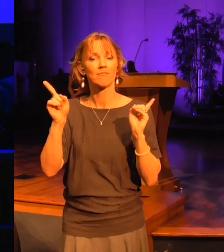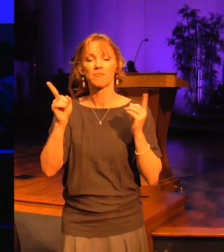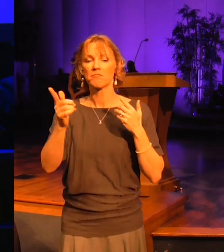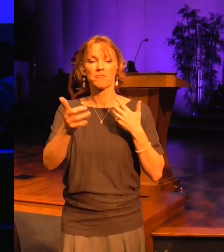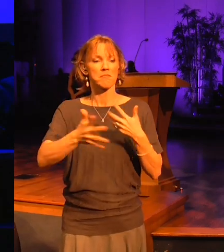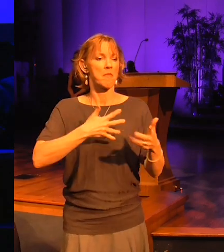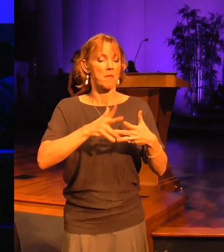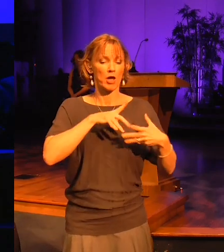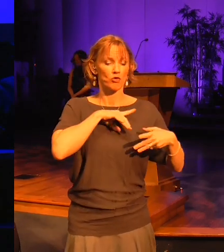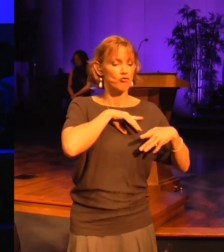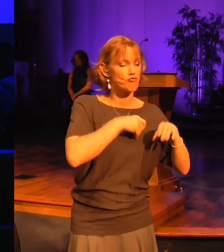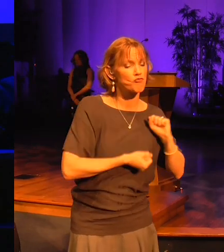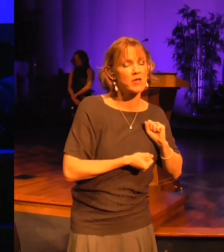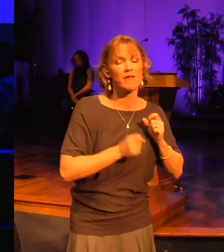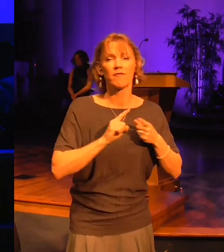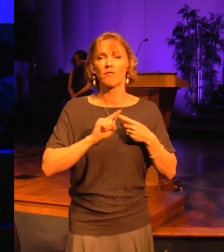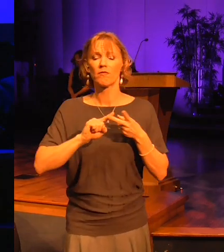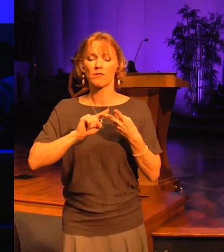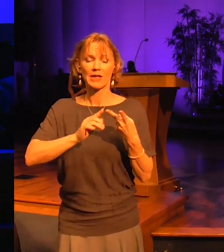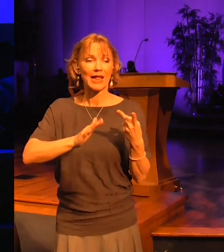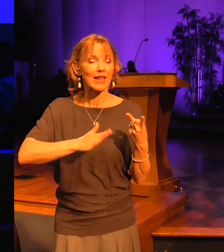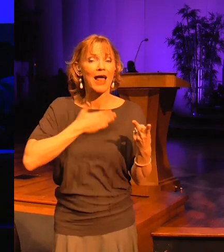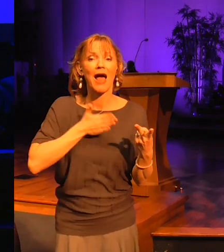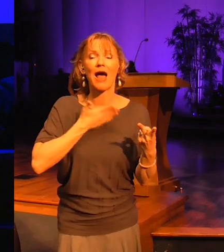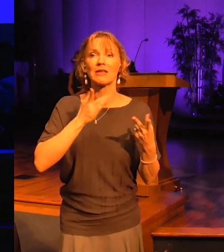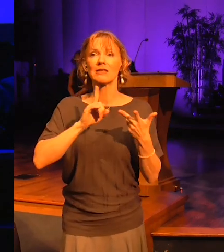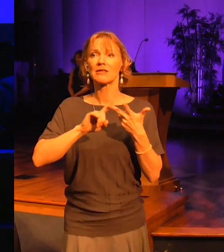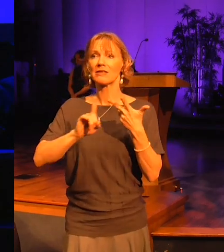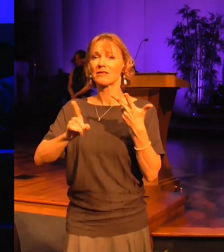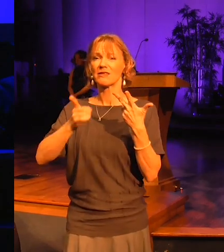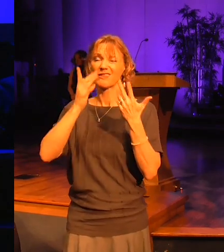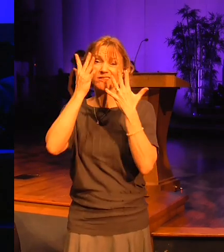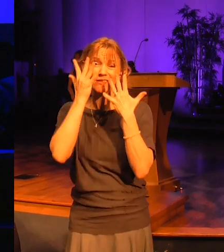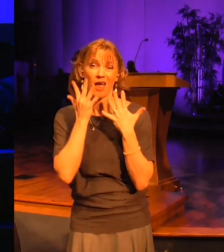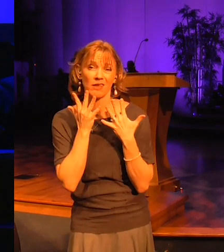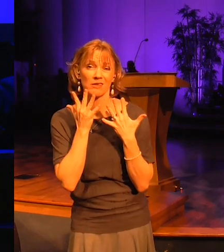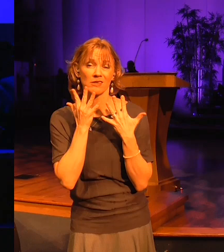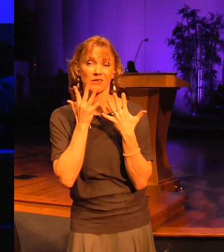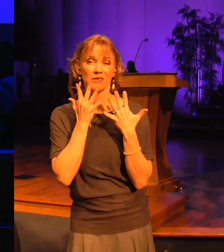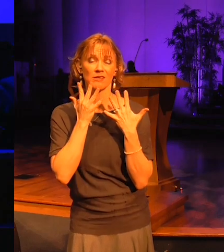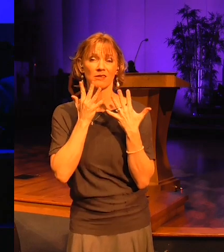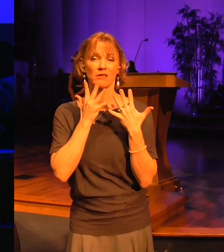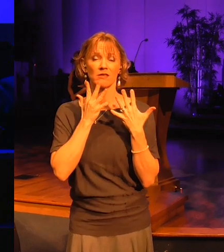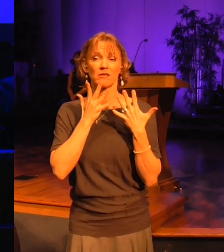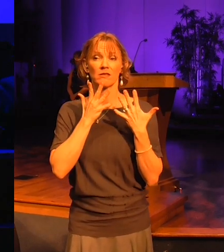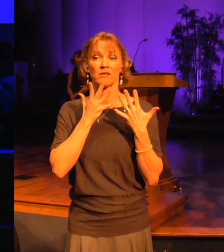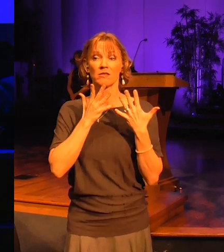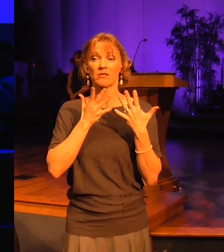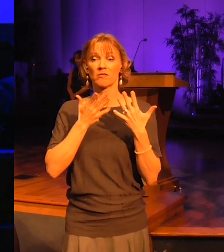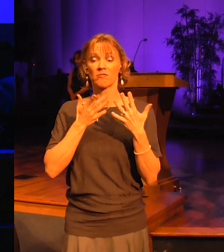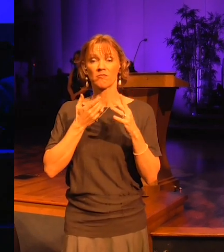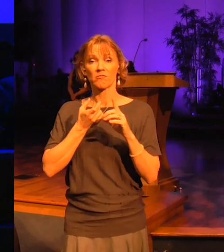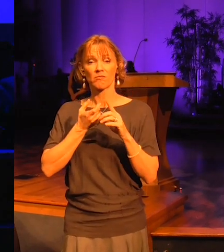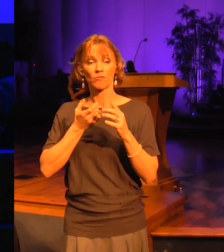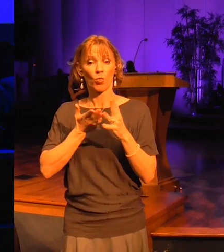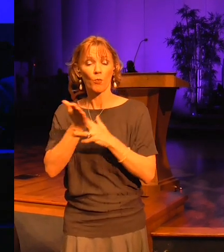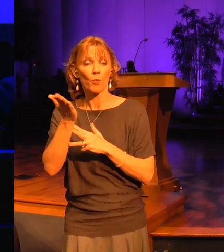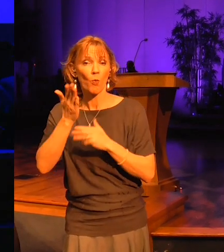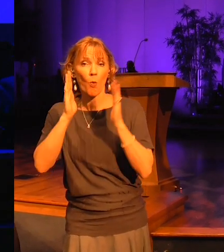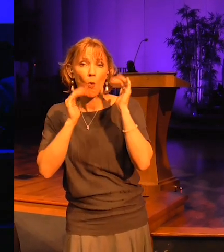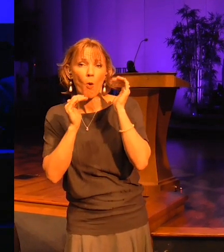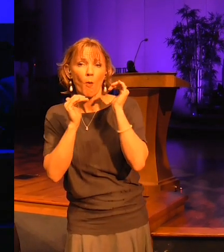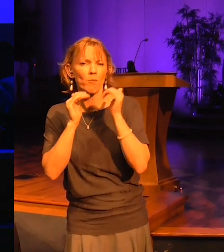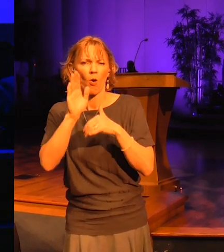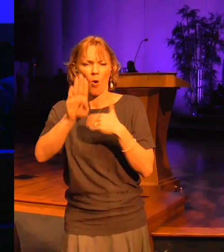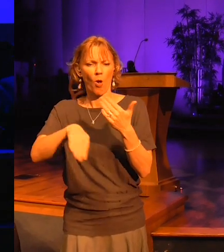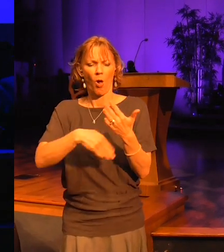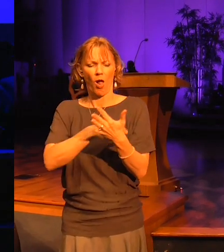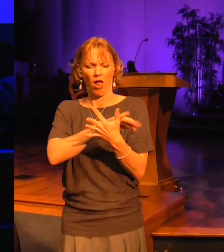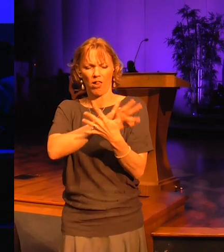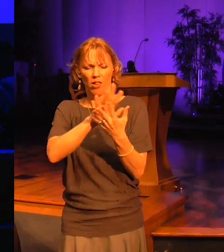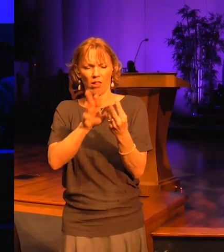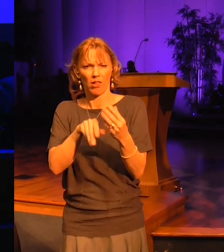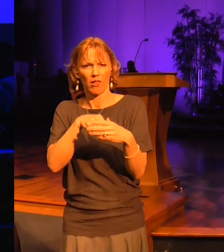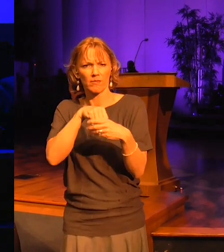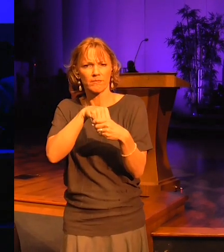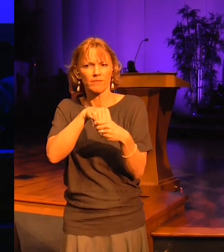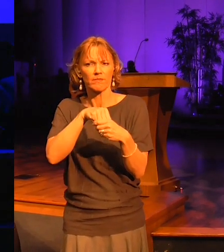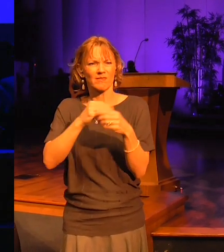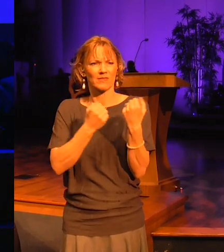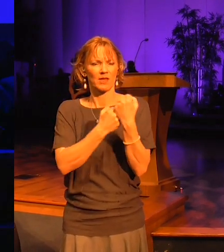through gladness through sadness through hope all is supported for each one of us by that